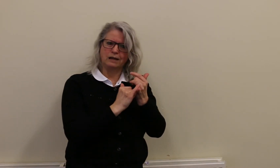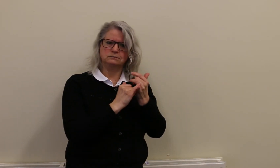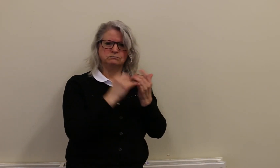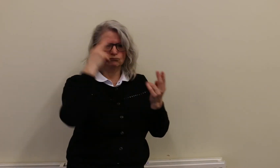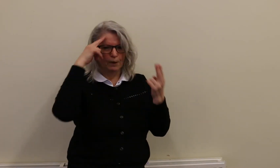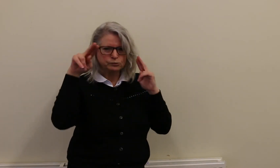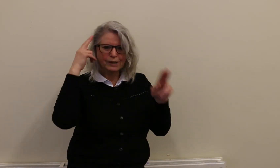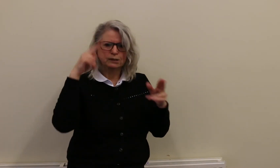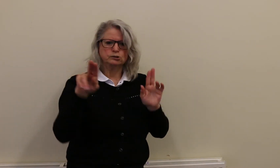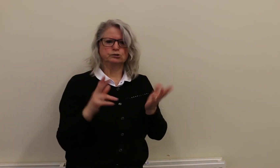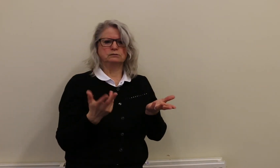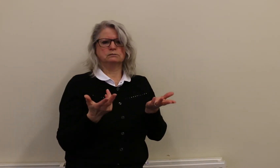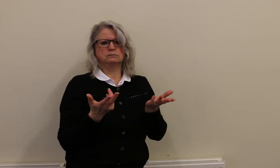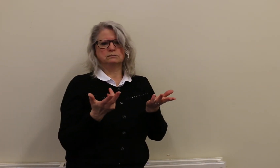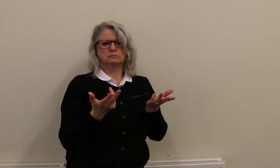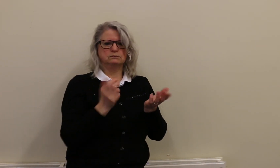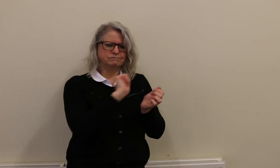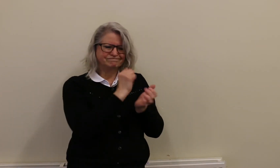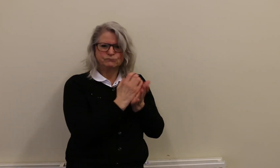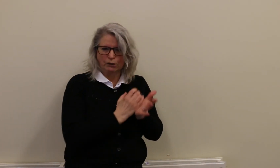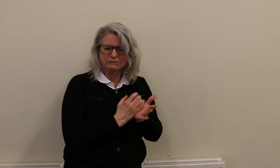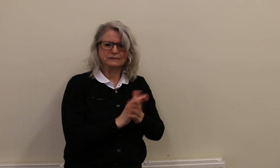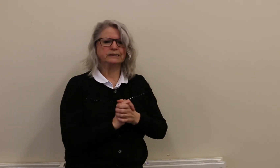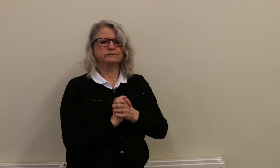to support NDS as a charity and its reputation;